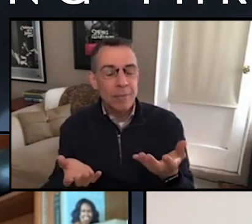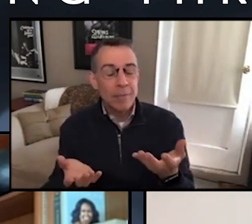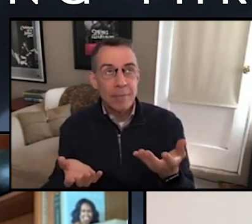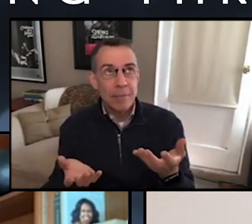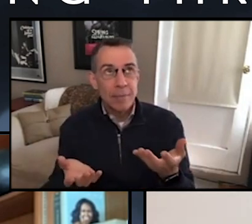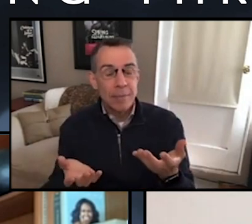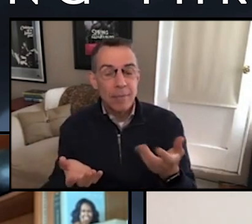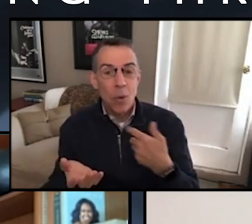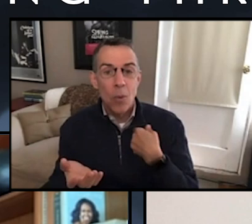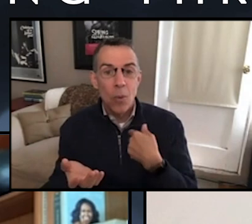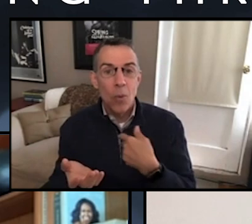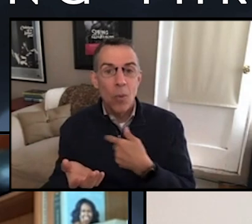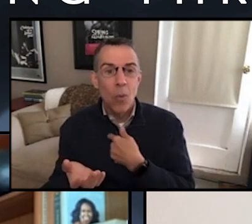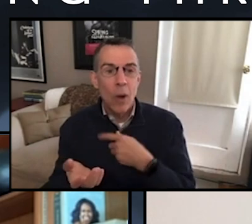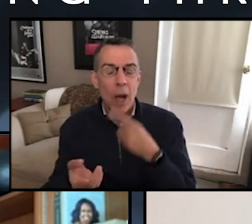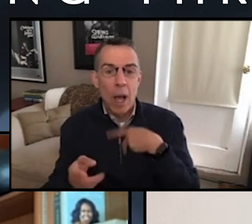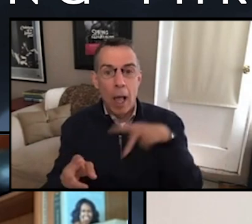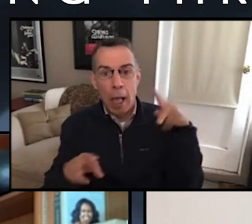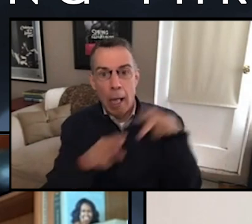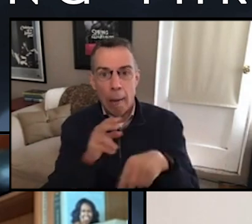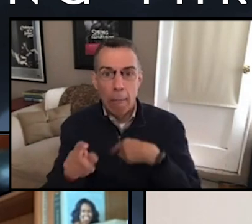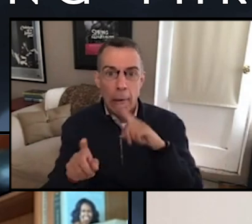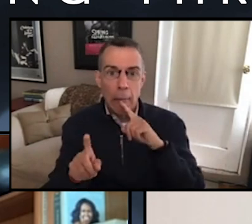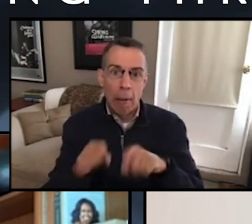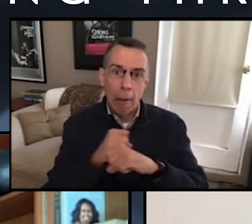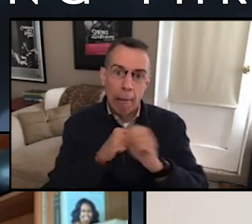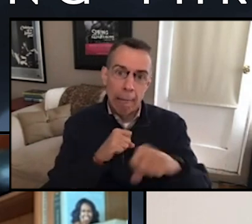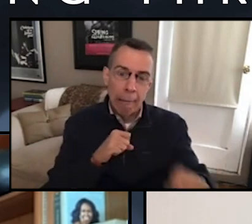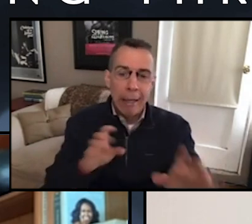know, cut this, long-winded answer a little shorter, just with the last part